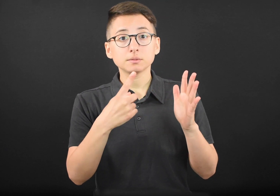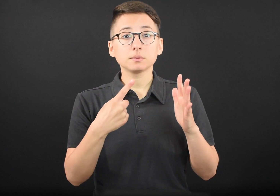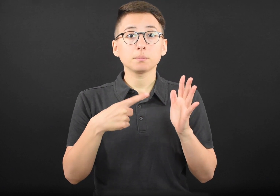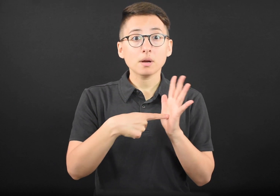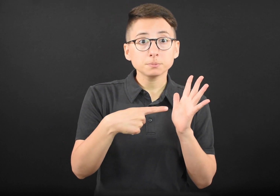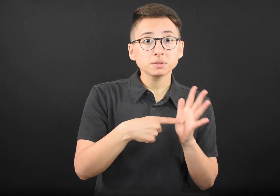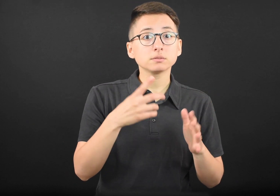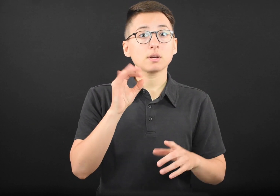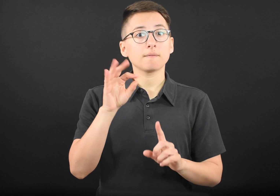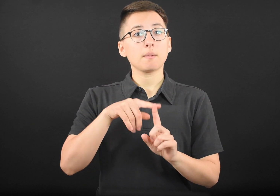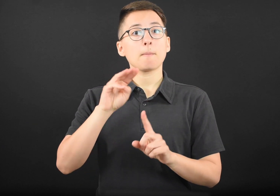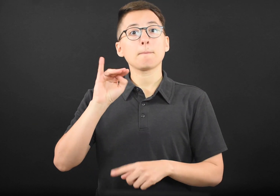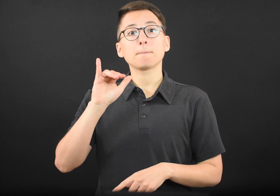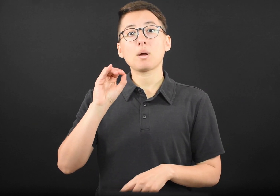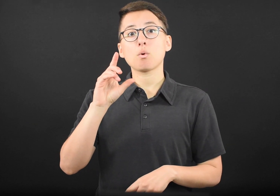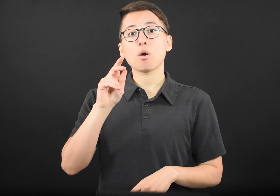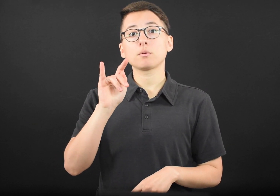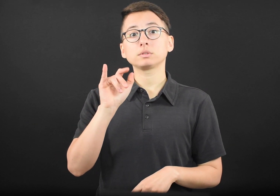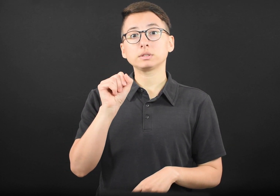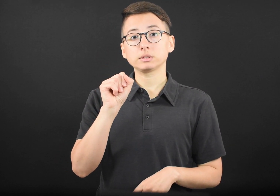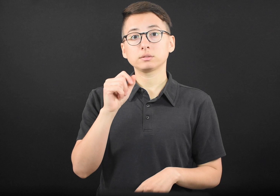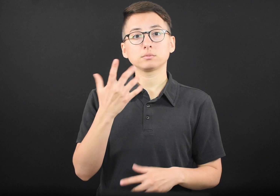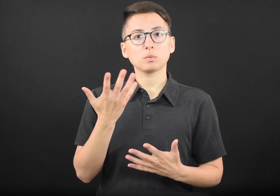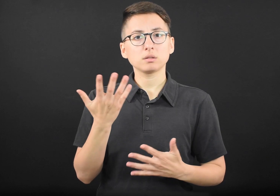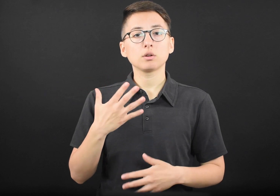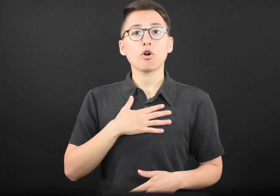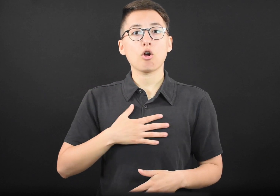Signs and symptoms of myocarditis are chest pain,